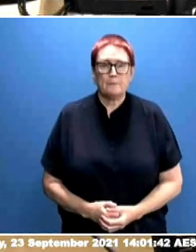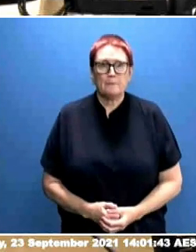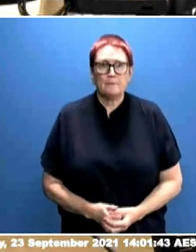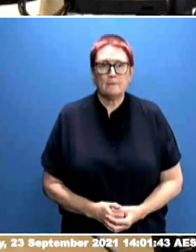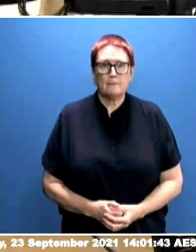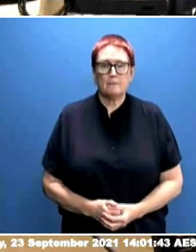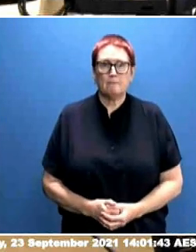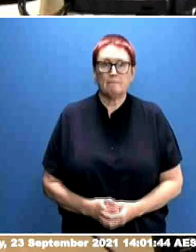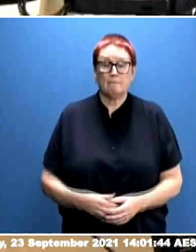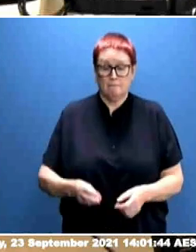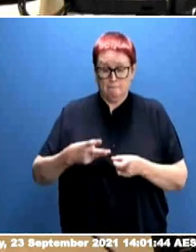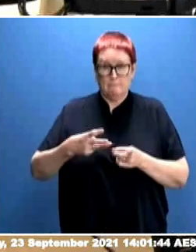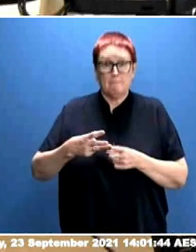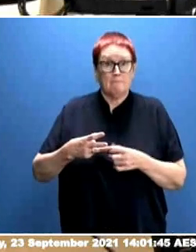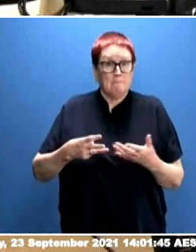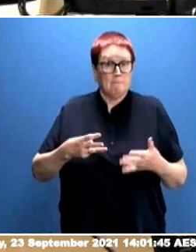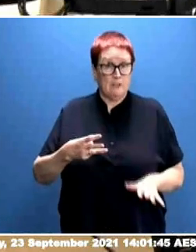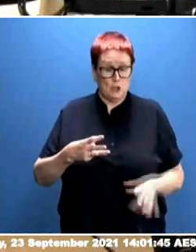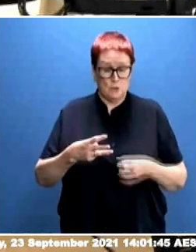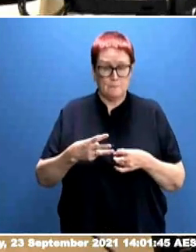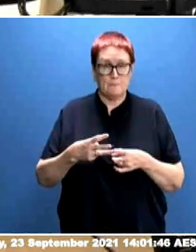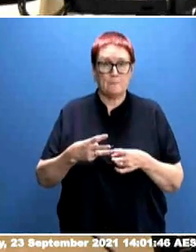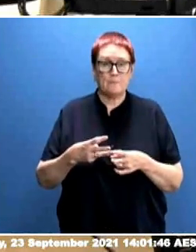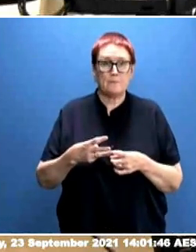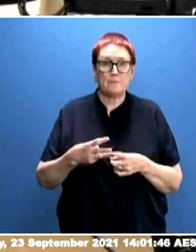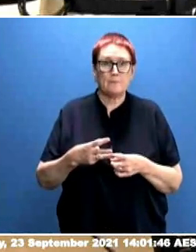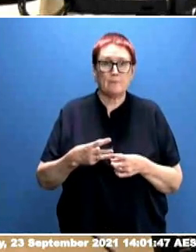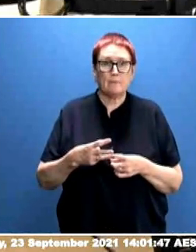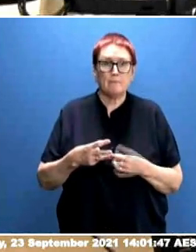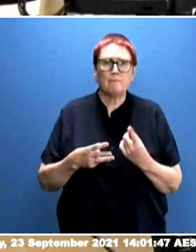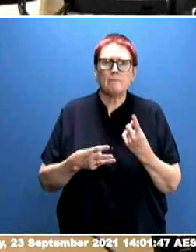Finally, Commissioners, there is a supplementary statement